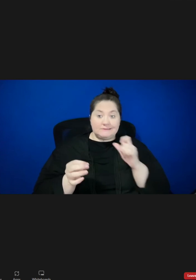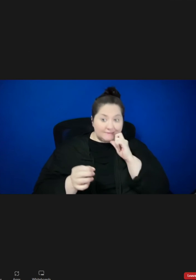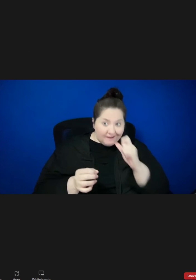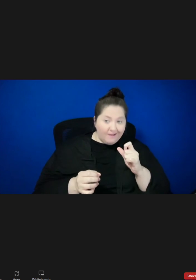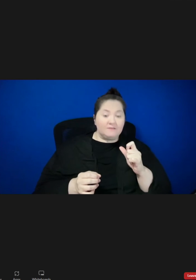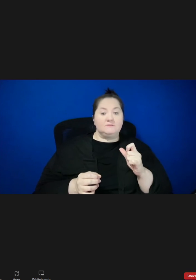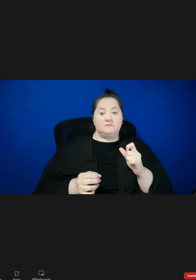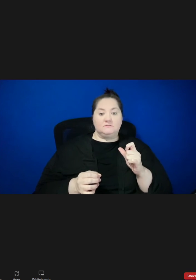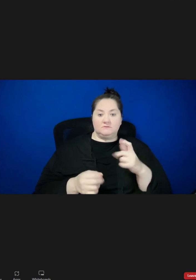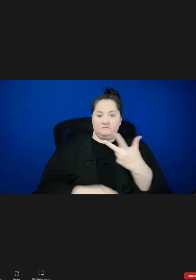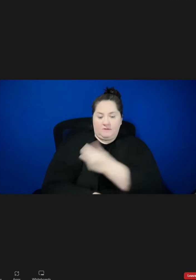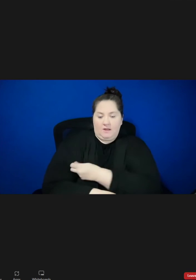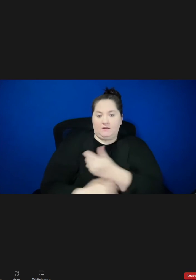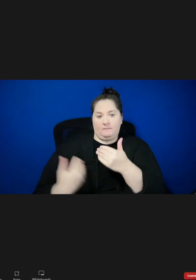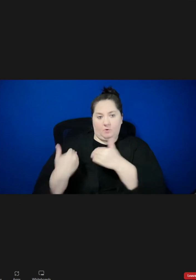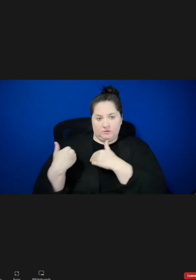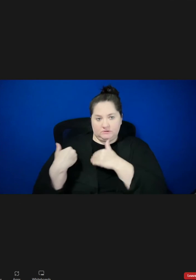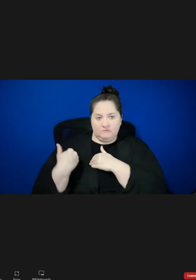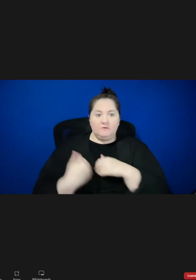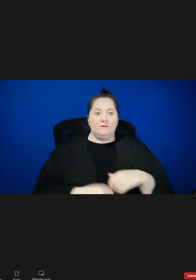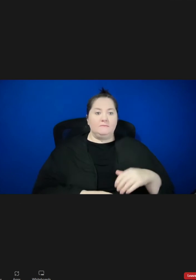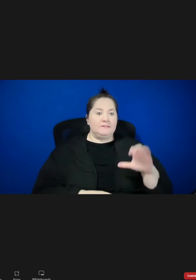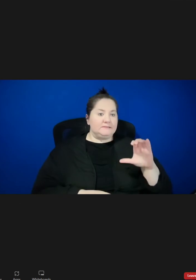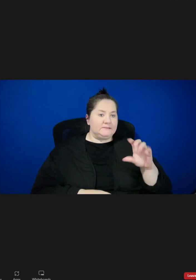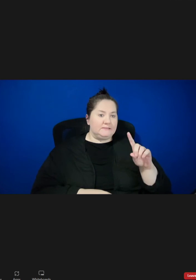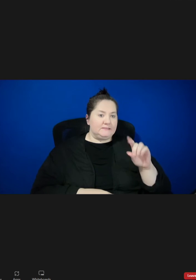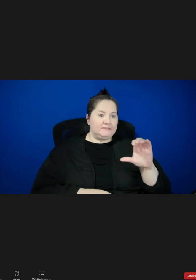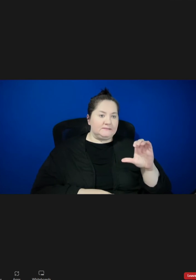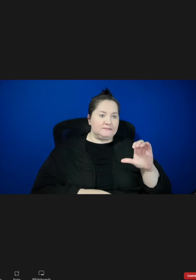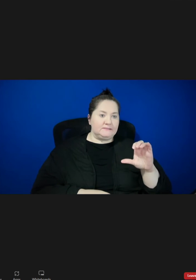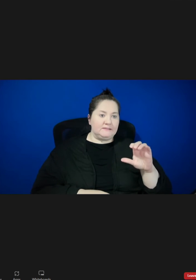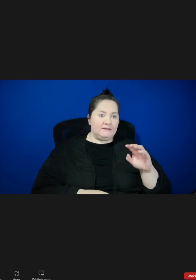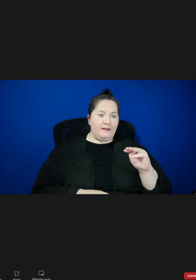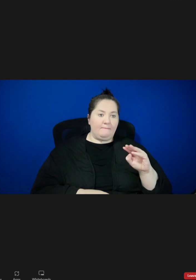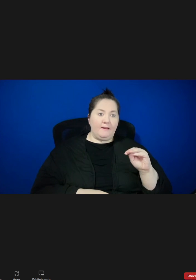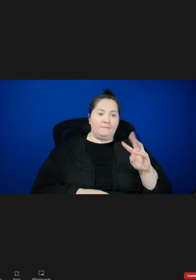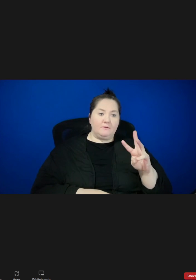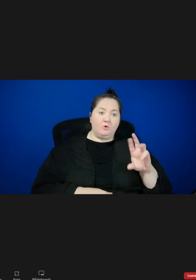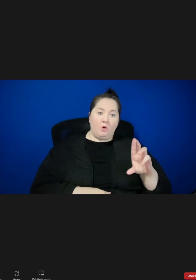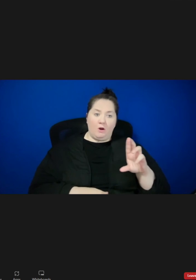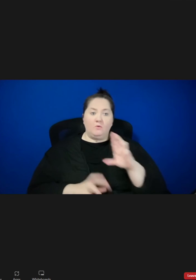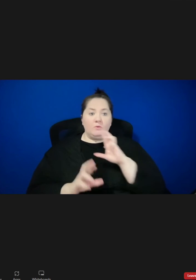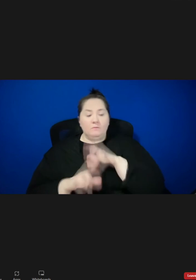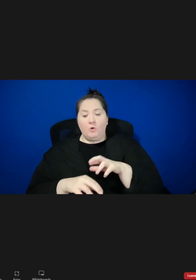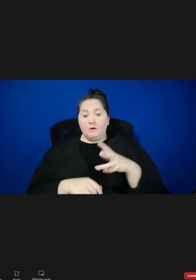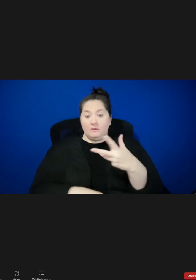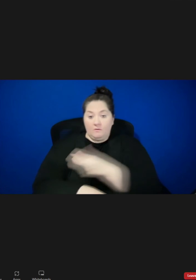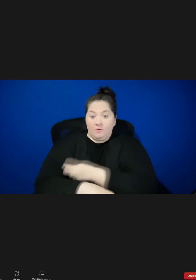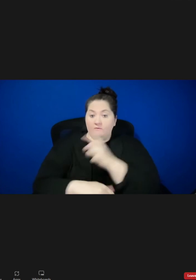According to the CDC's November MMWR report on vaccine coverage for kindergartners for